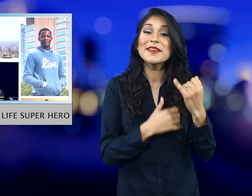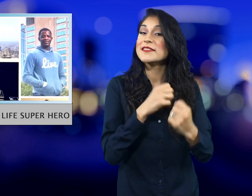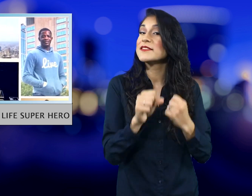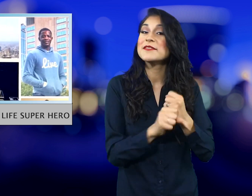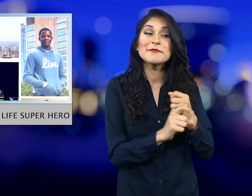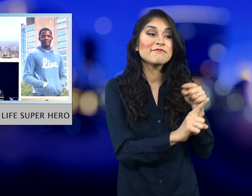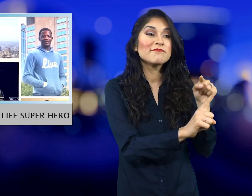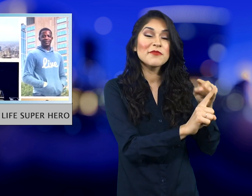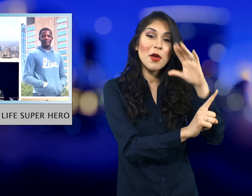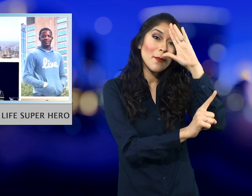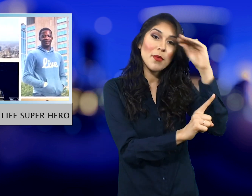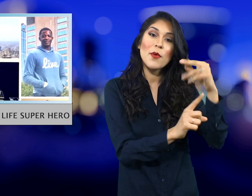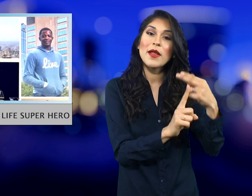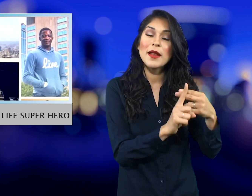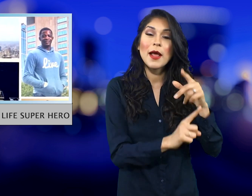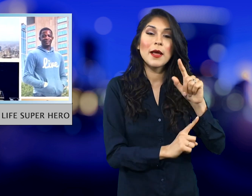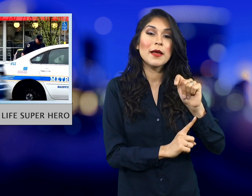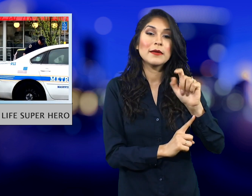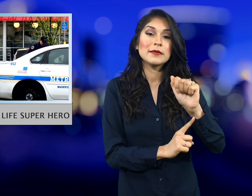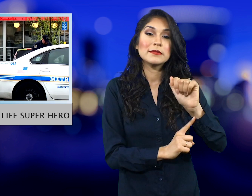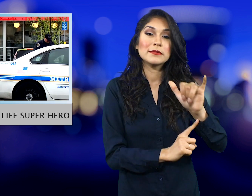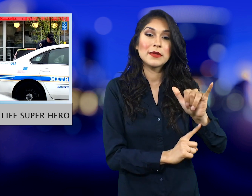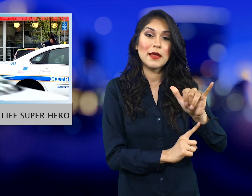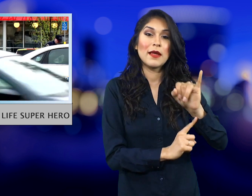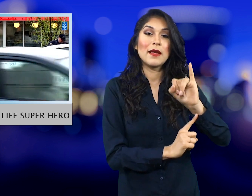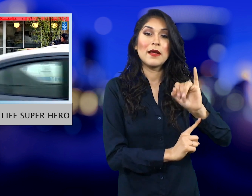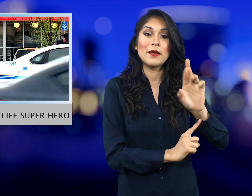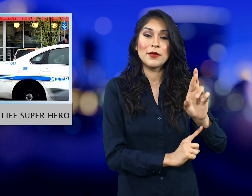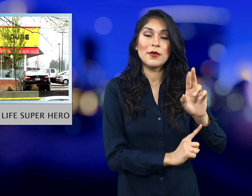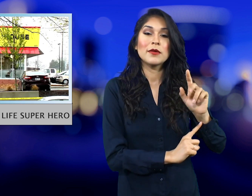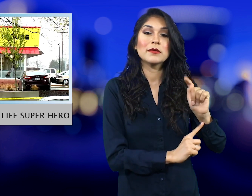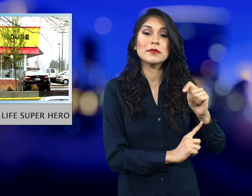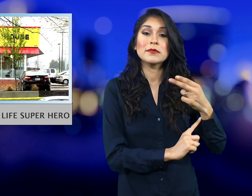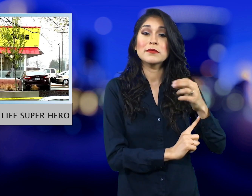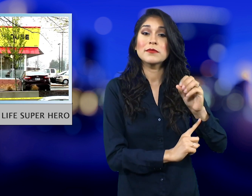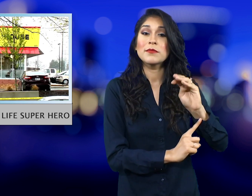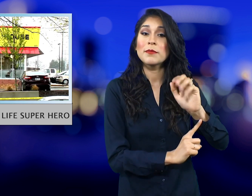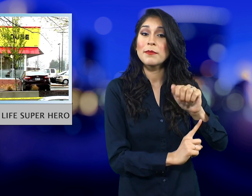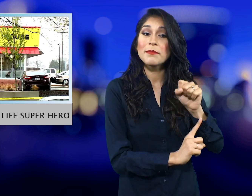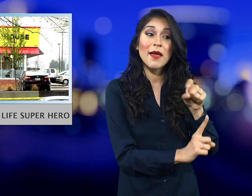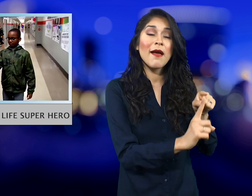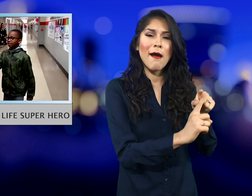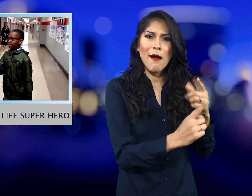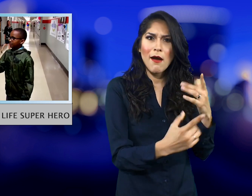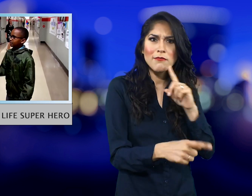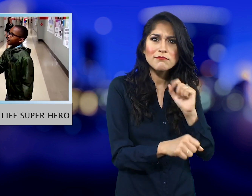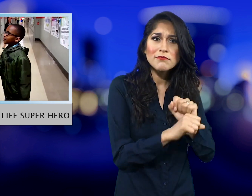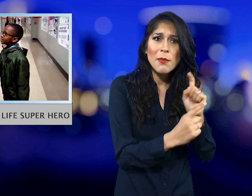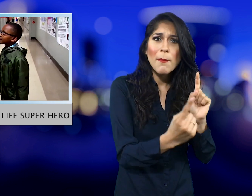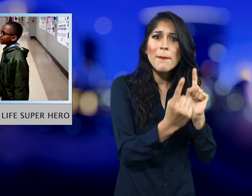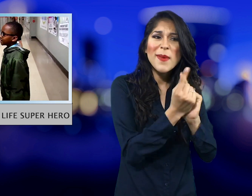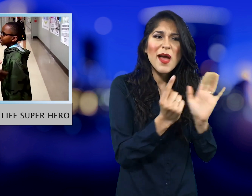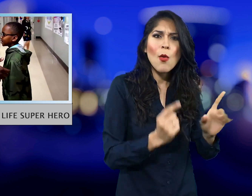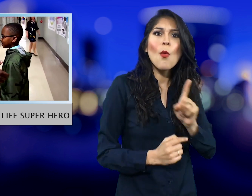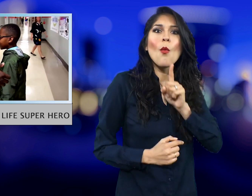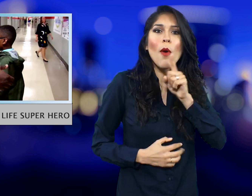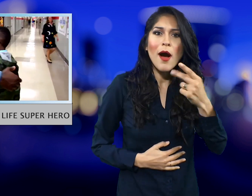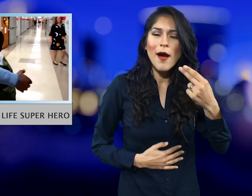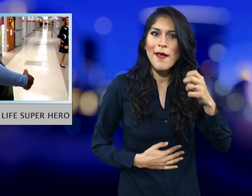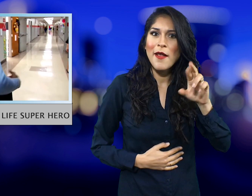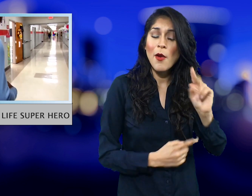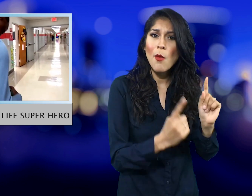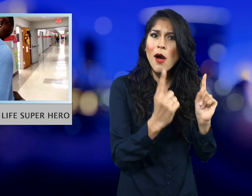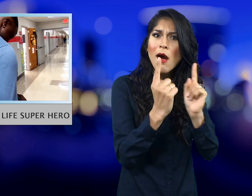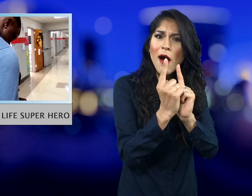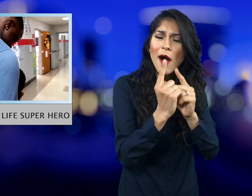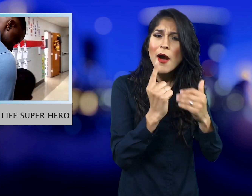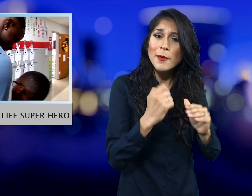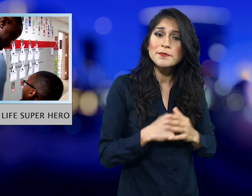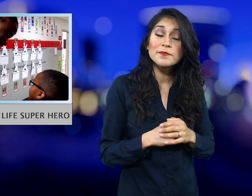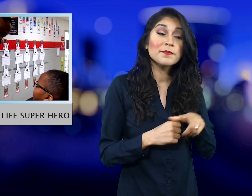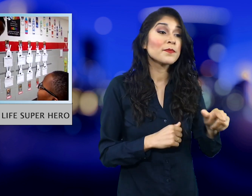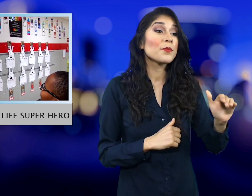But this year, Tayir Thomas got to actually meet his.